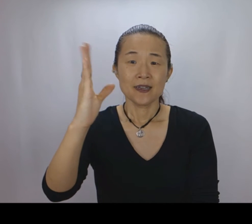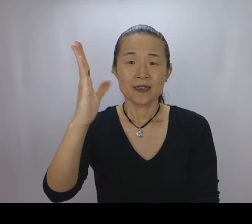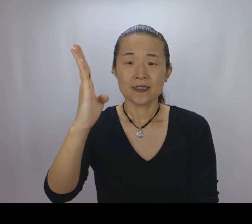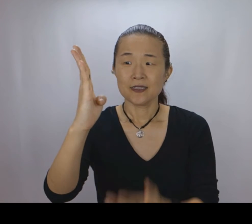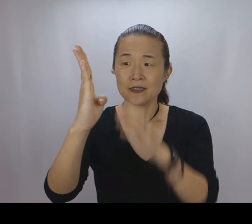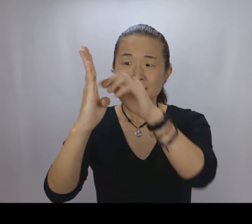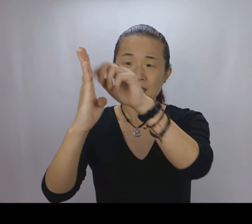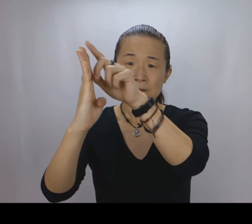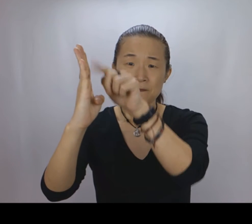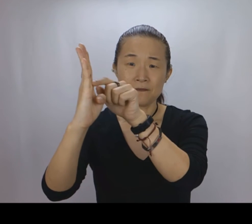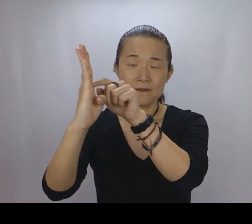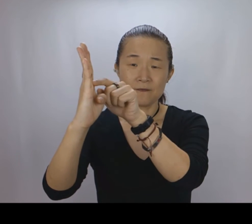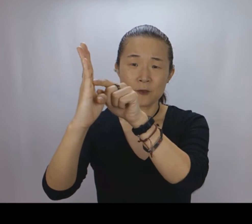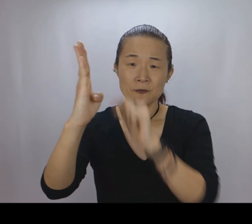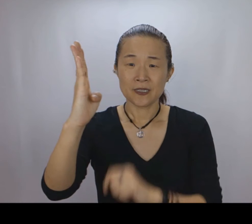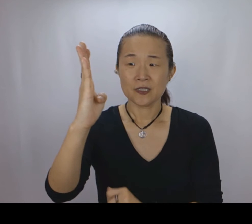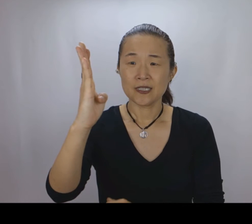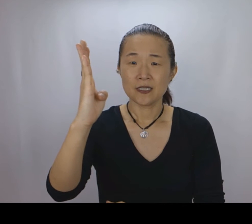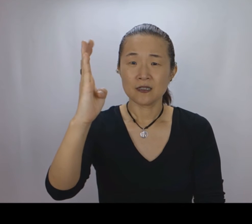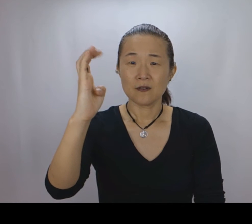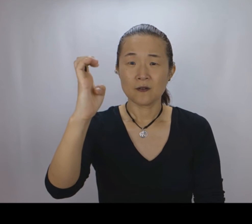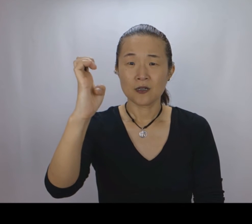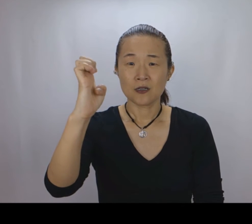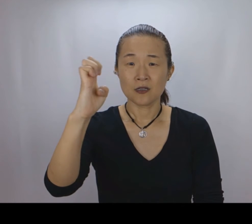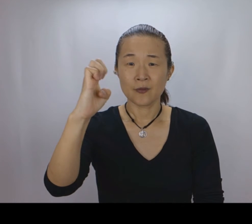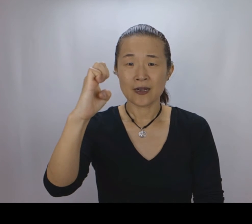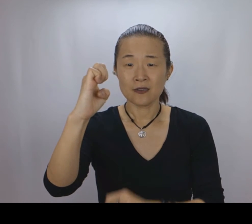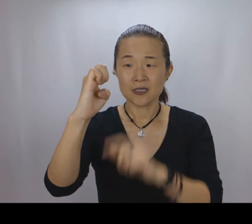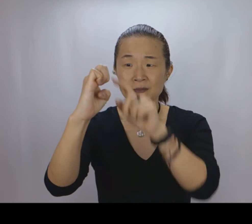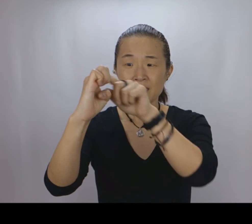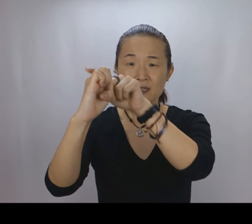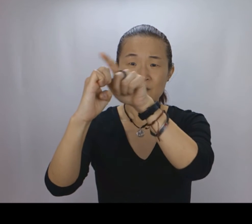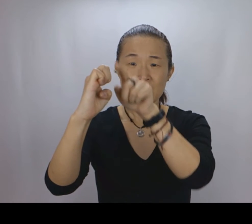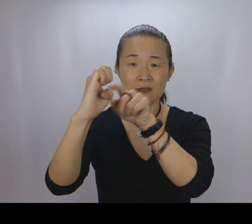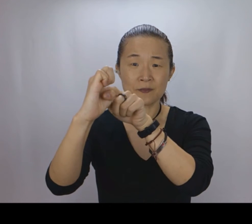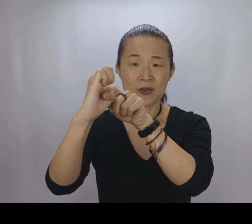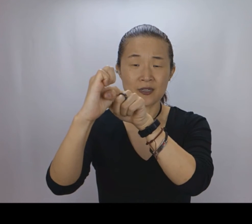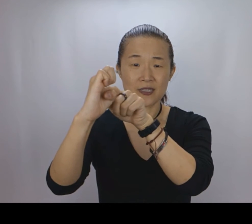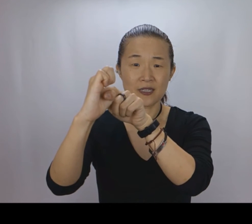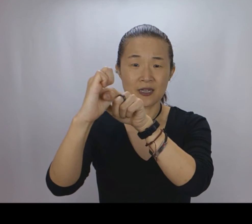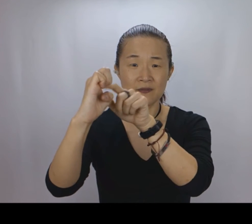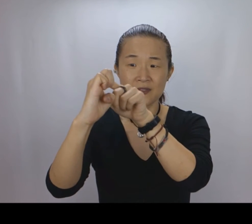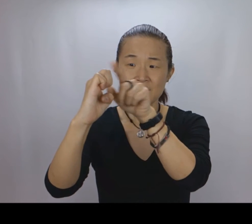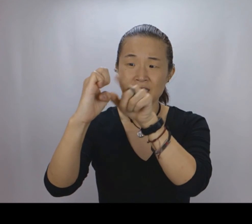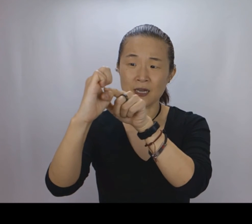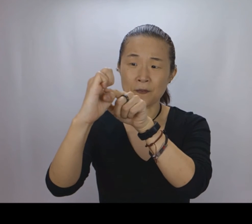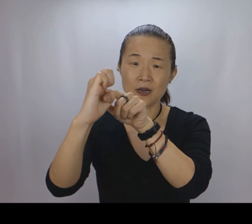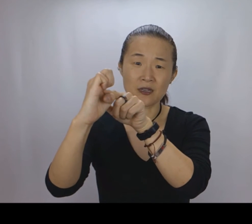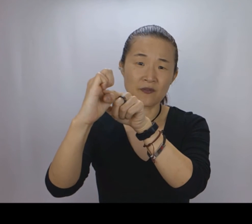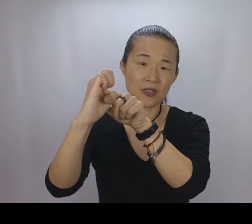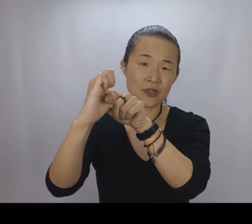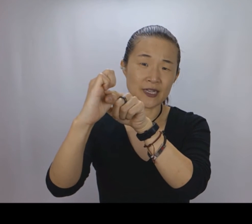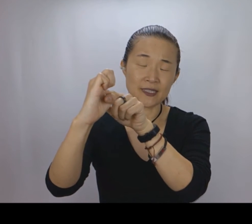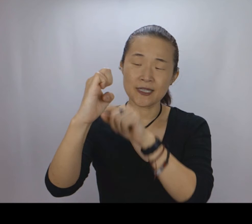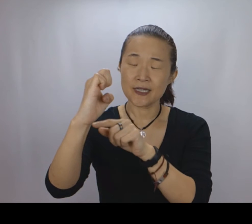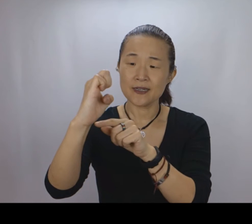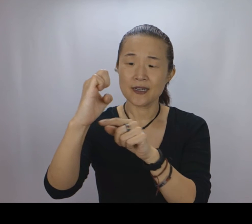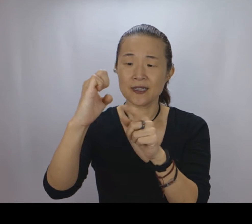because your top four fingers here curl around to make the round part of the top part of a lowercase "e"